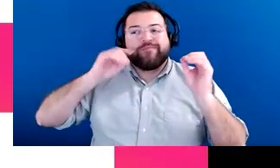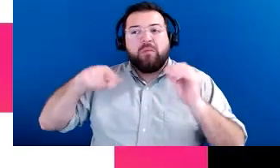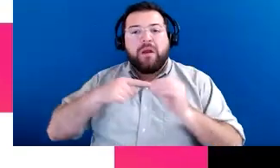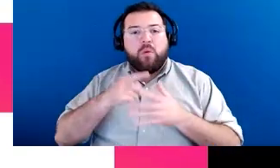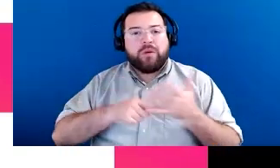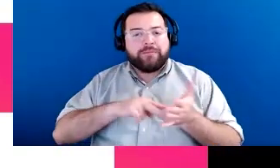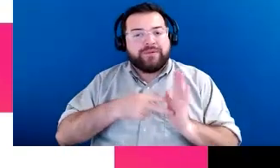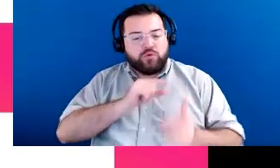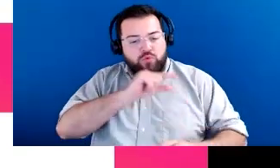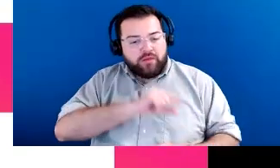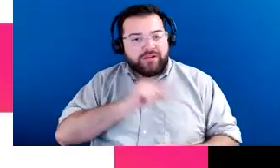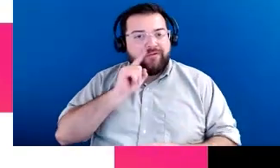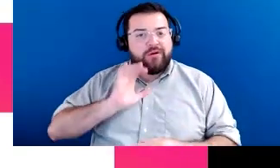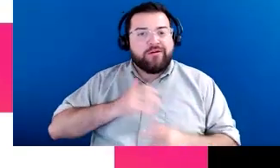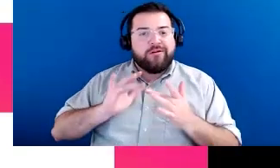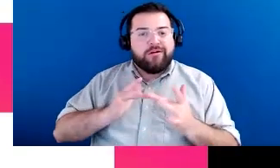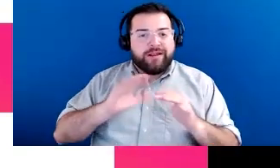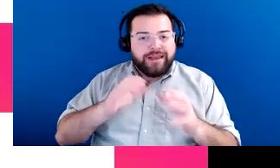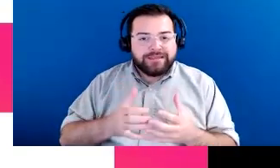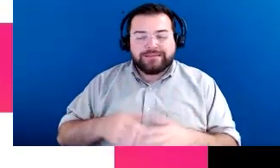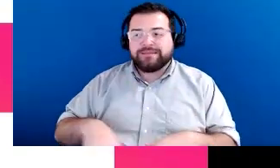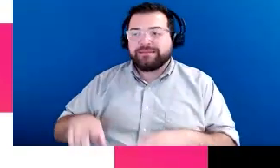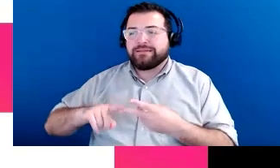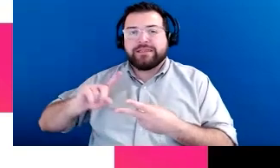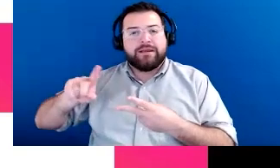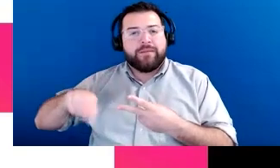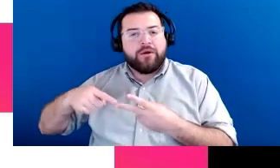courses, about RSI, and ensuring that our courses